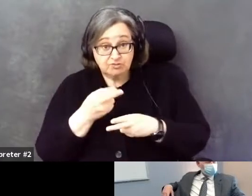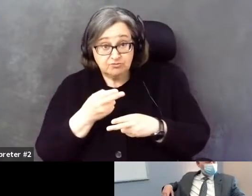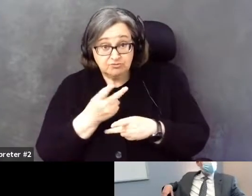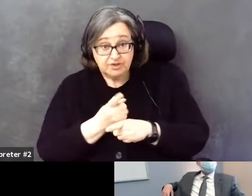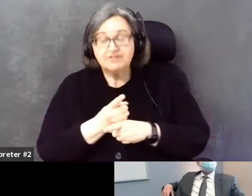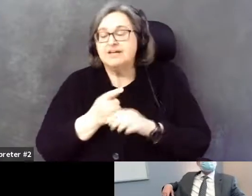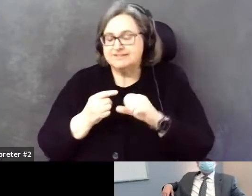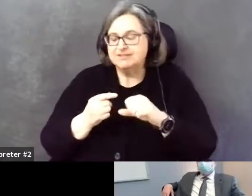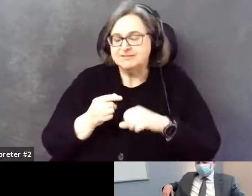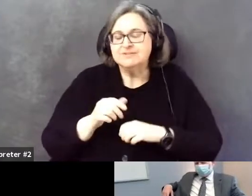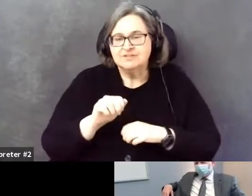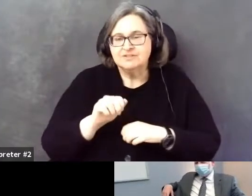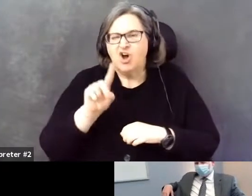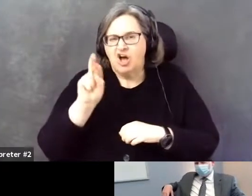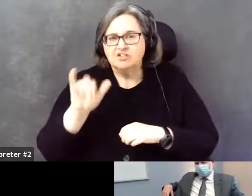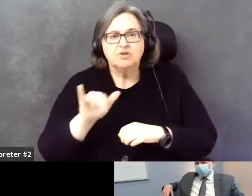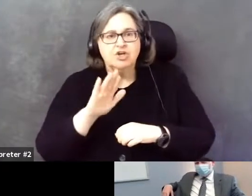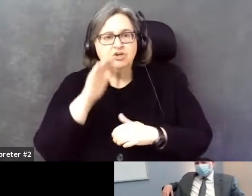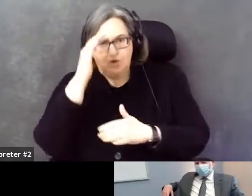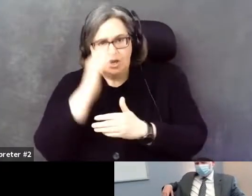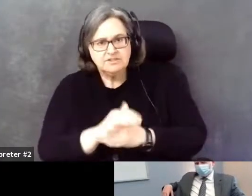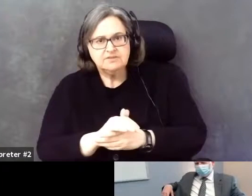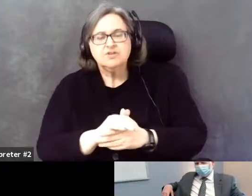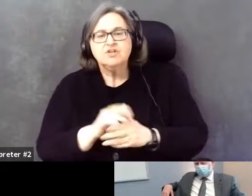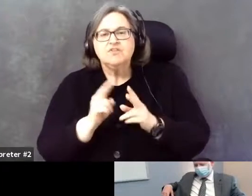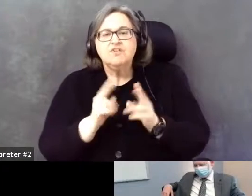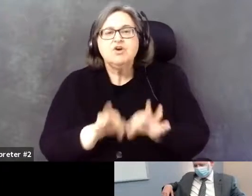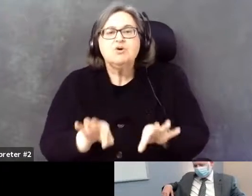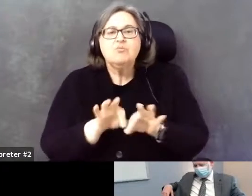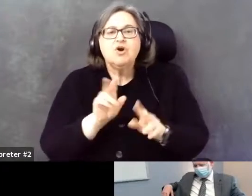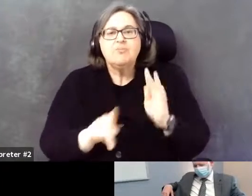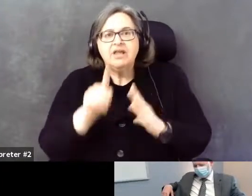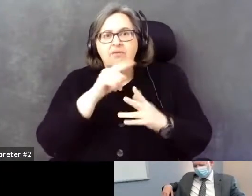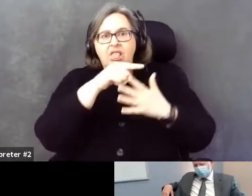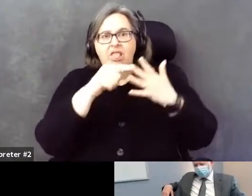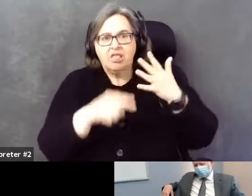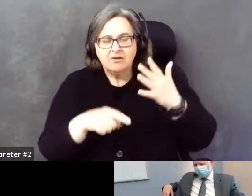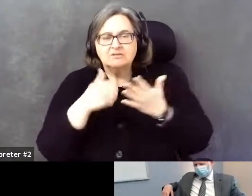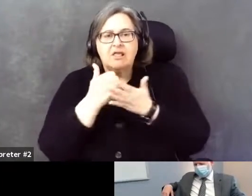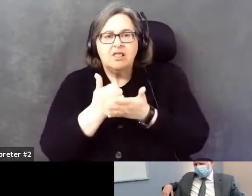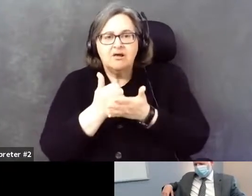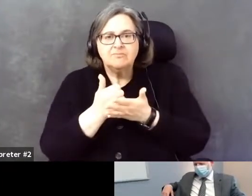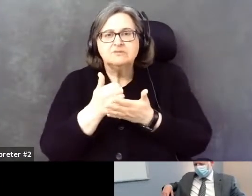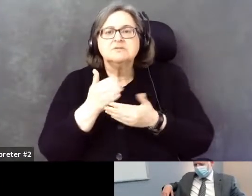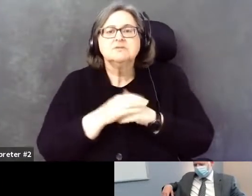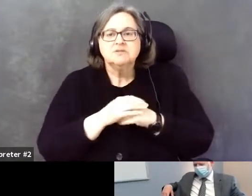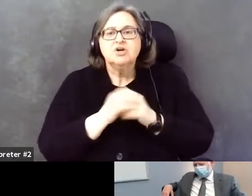and your spouse. Very important people along the pathway. Along with you who have done